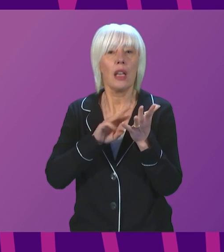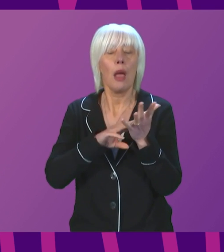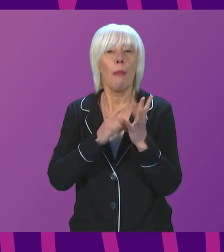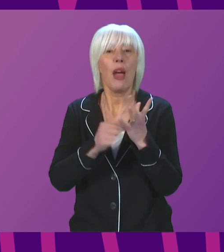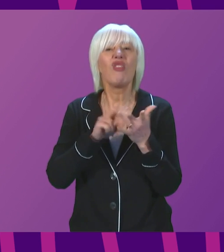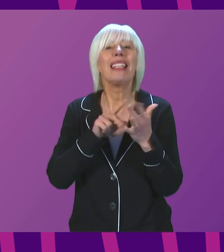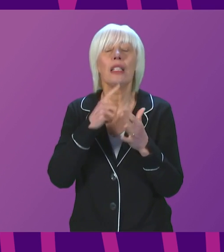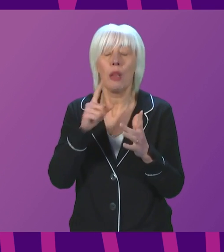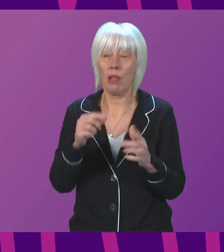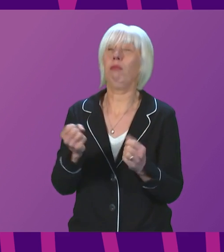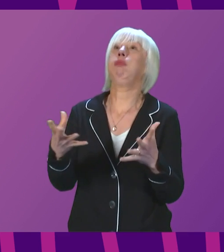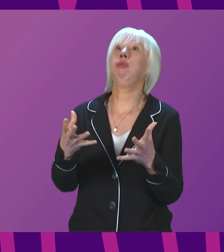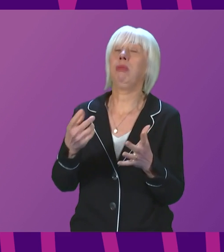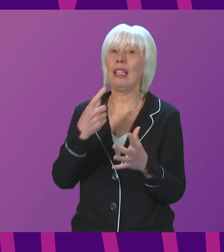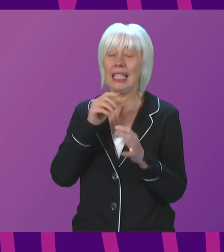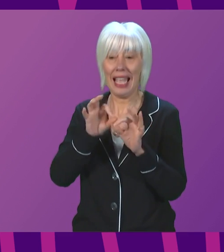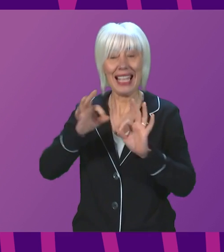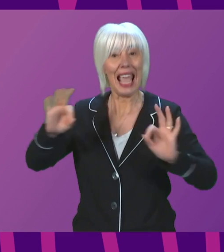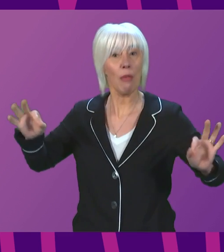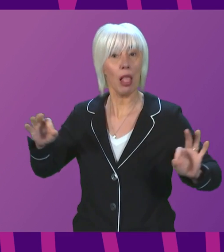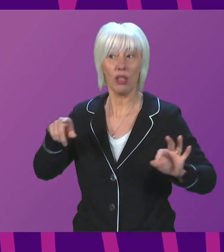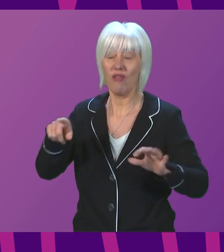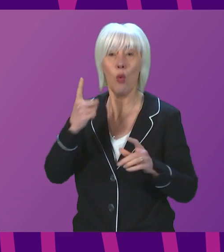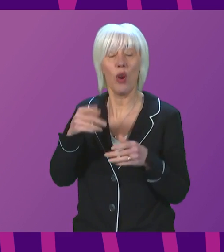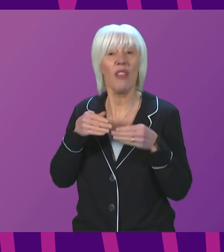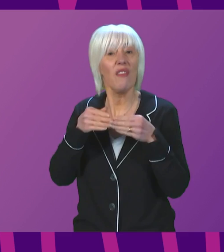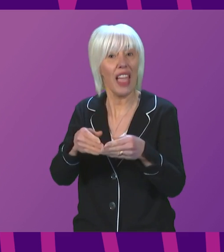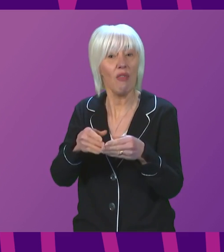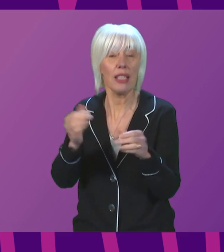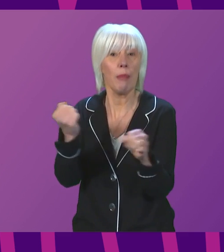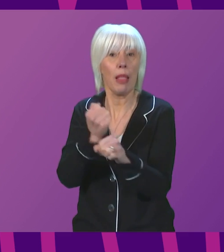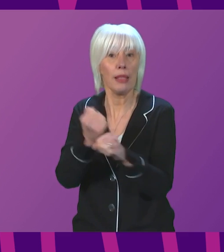ferries that it is allegedly building are too short and will have to be replaced.